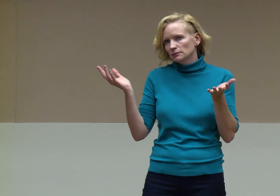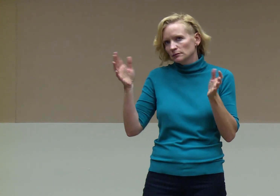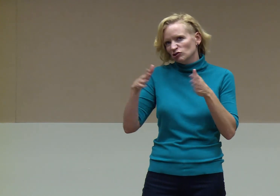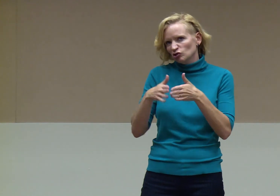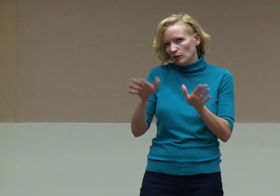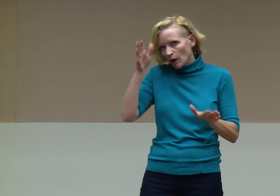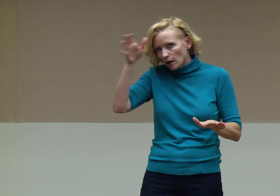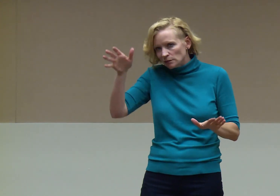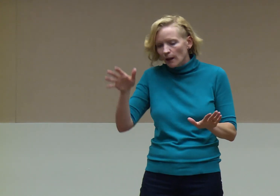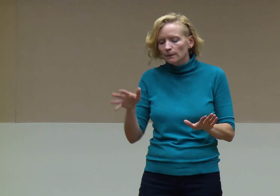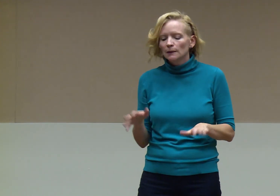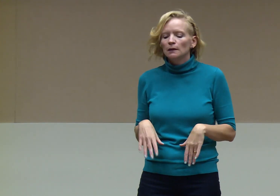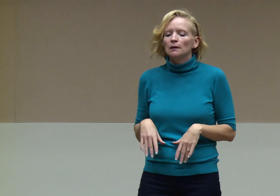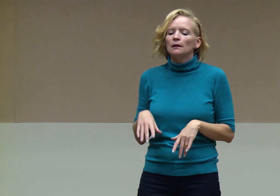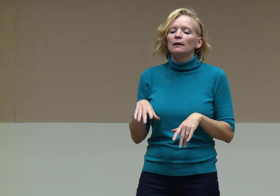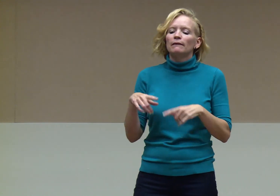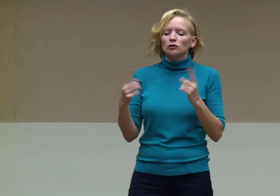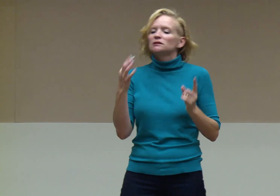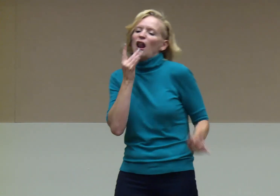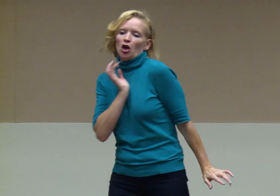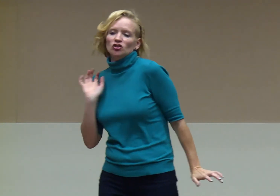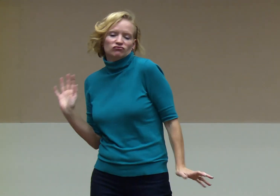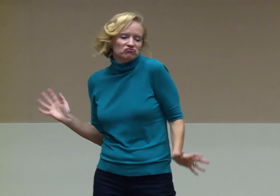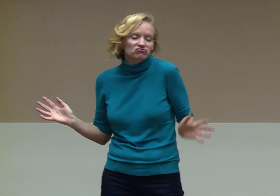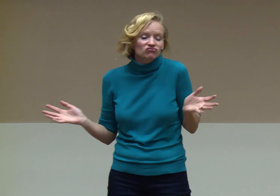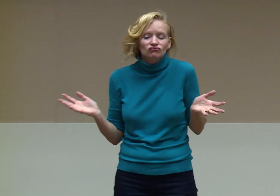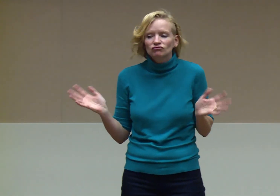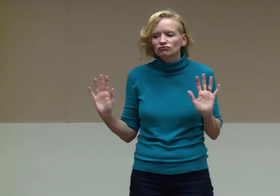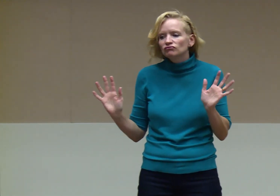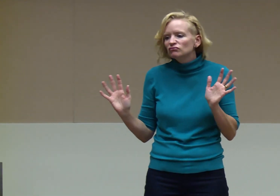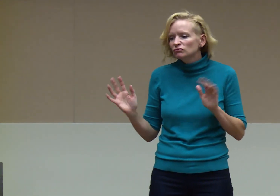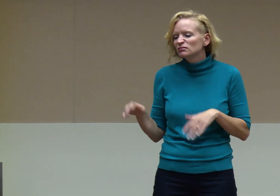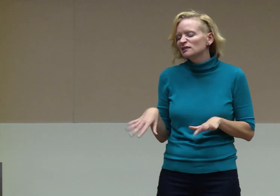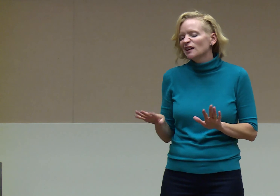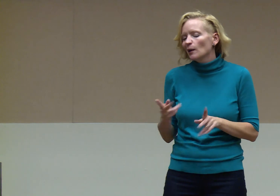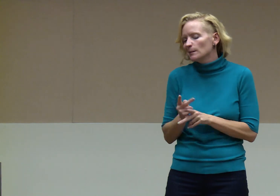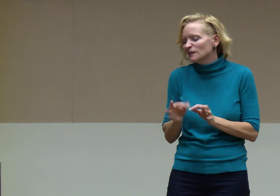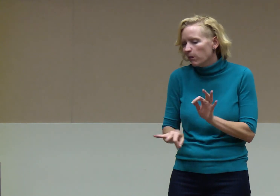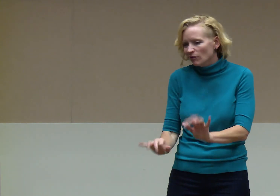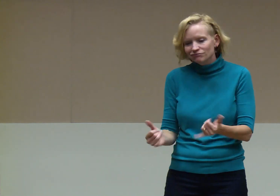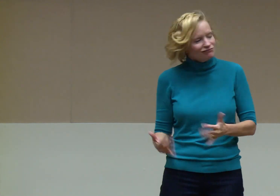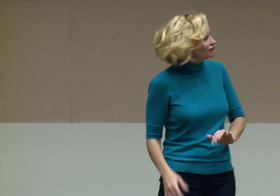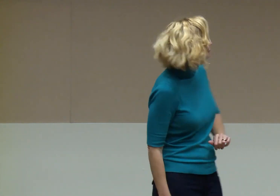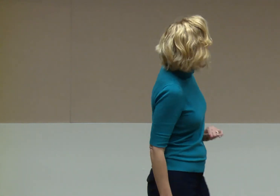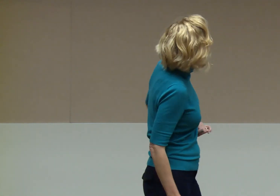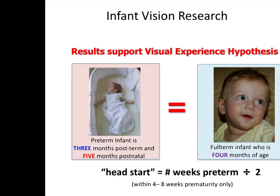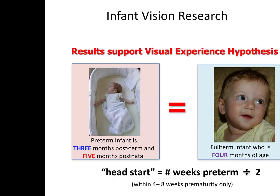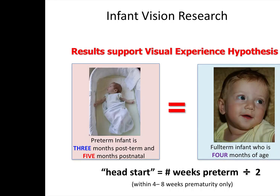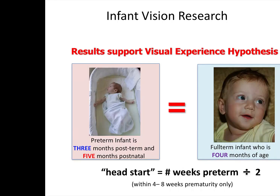That's just the general gist of it. It's color-based. You could think of it that way. We'll keep it simple.